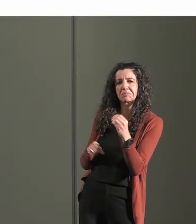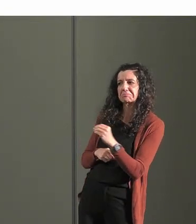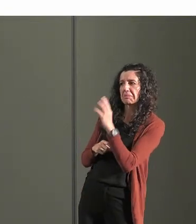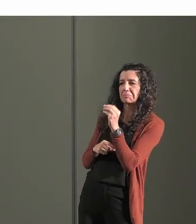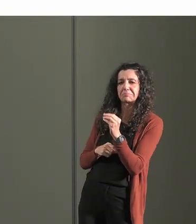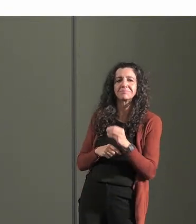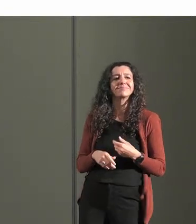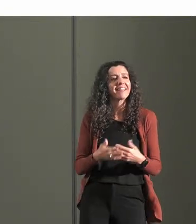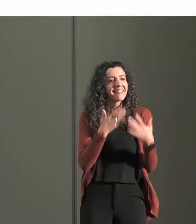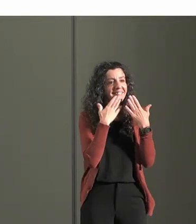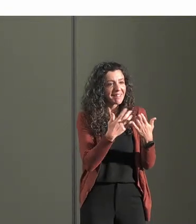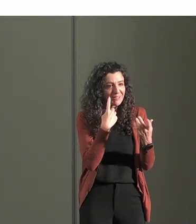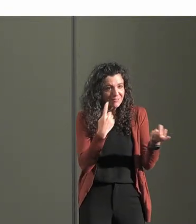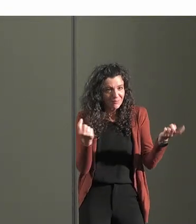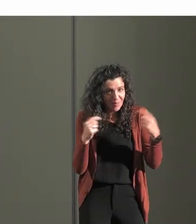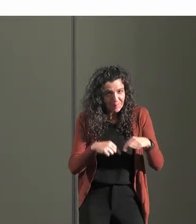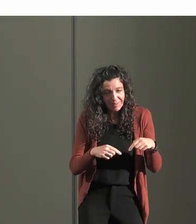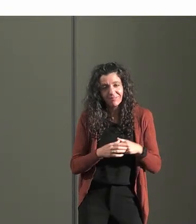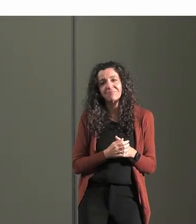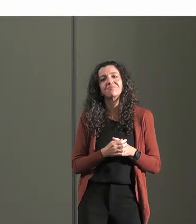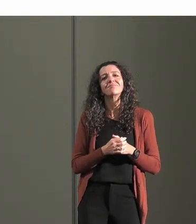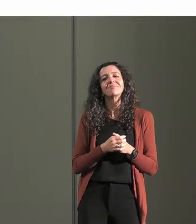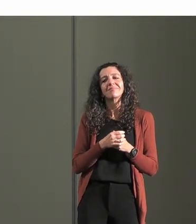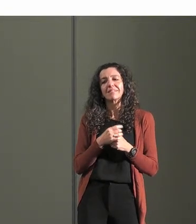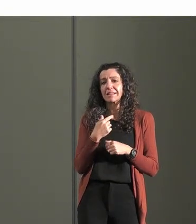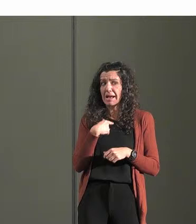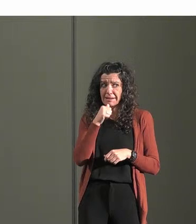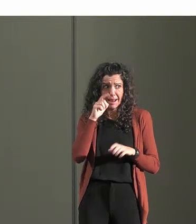those up for a bit. And I want to thank you all for